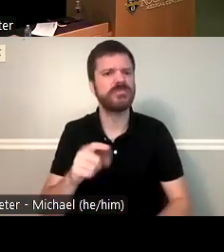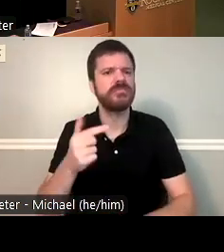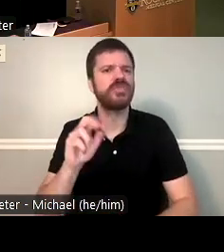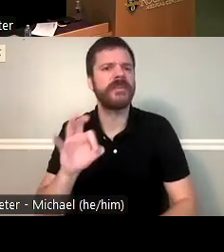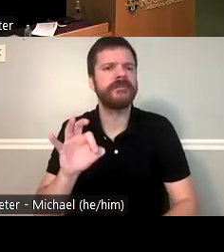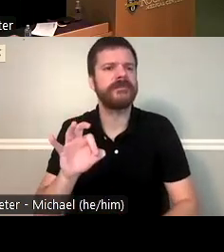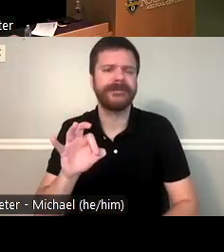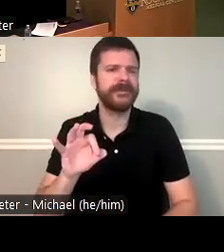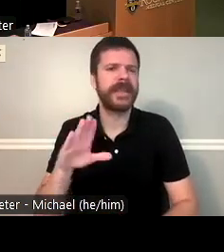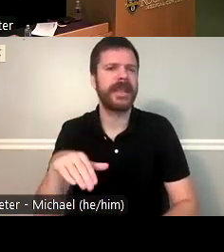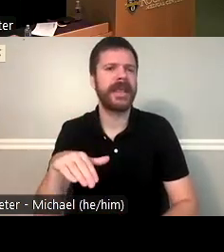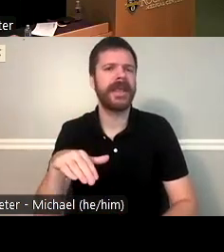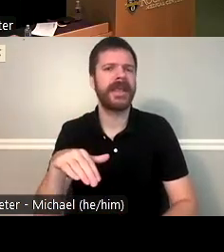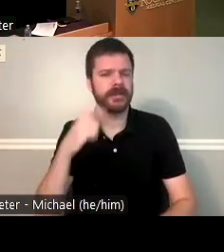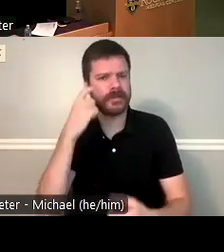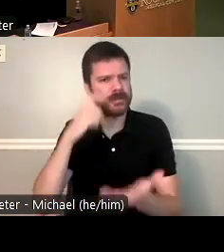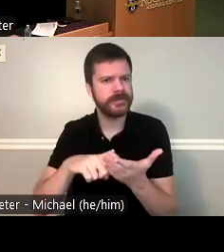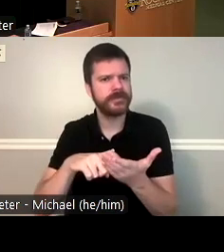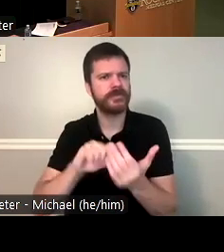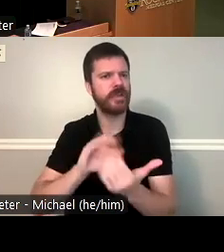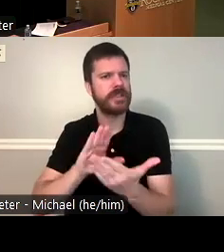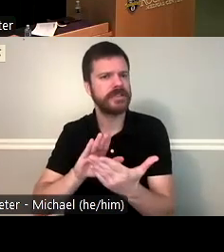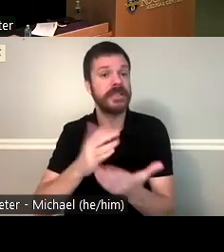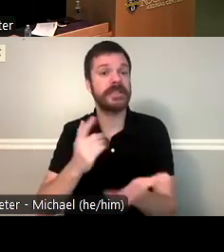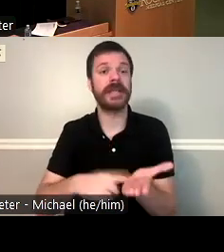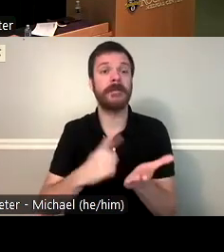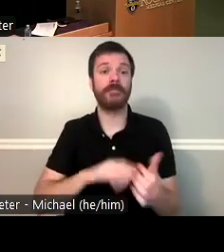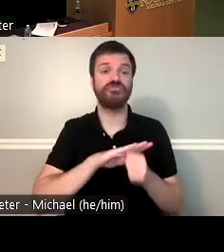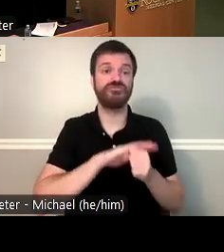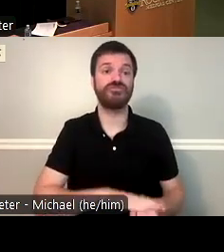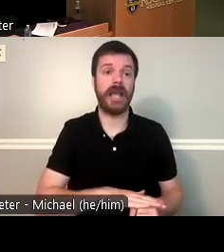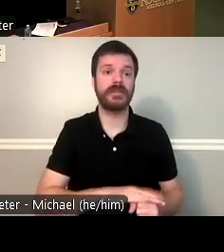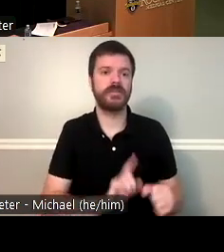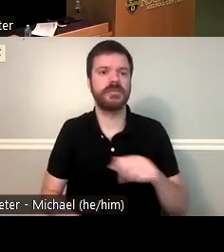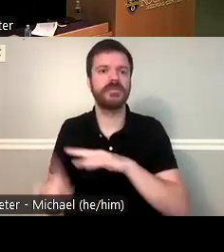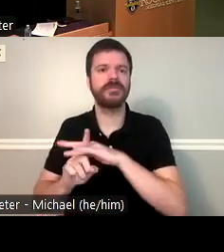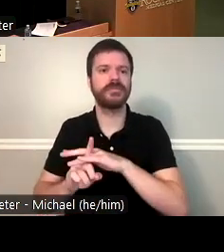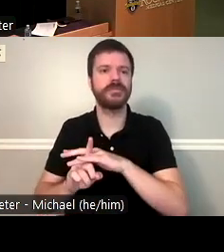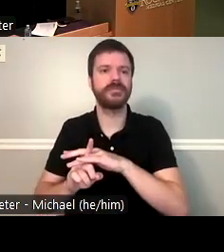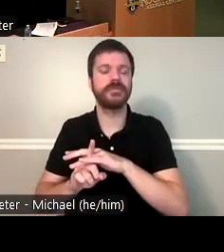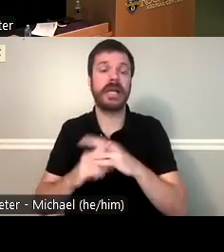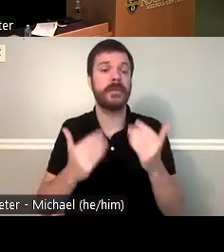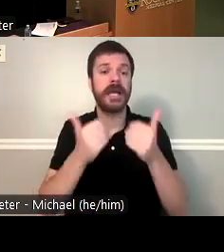maybe suppressed that were sometimes coming out in other symptoms separation problems in the family